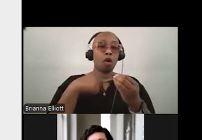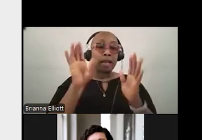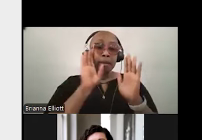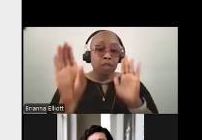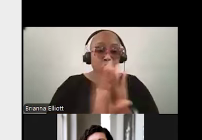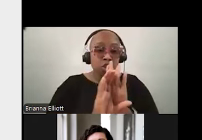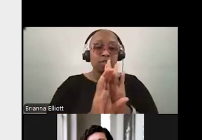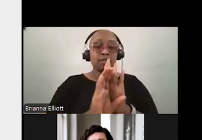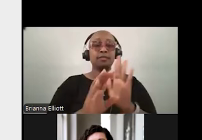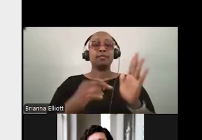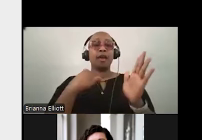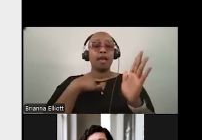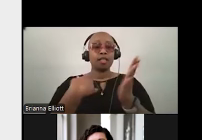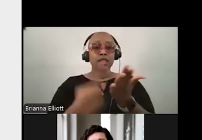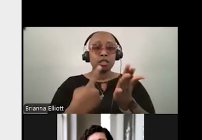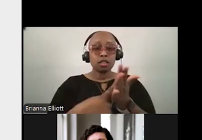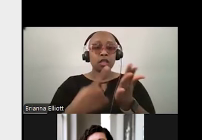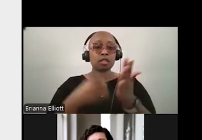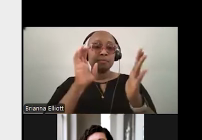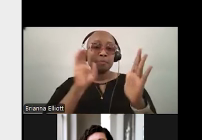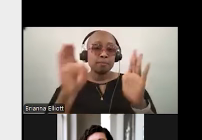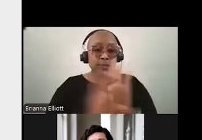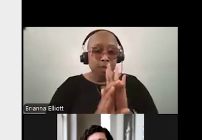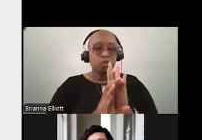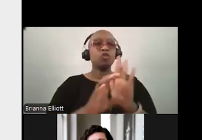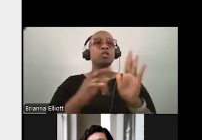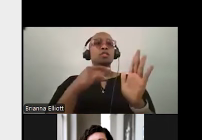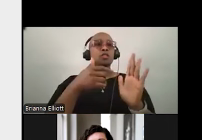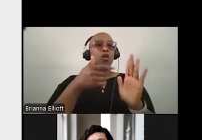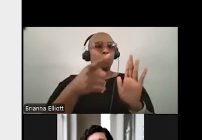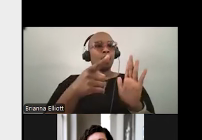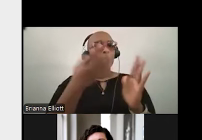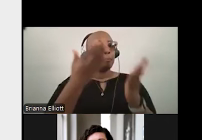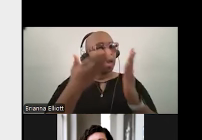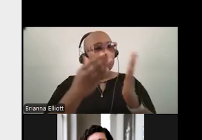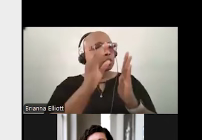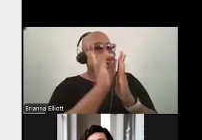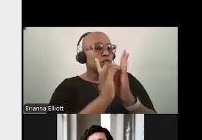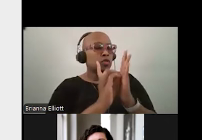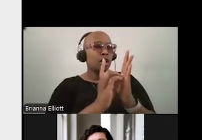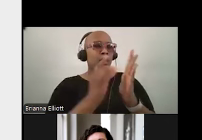what that image is or mark images as decorative because someone who has vision impairment can't